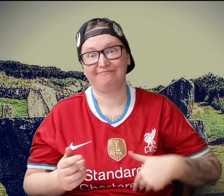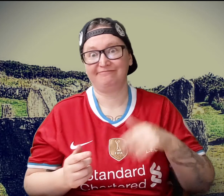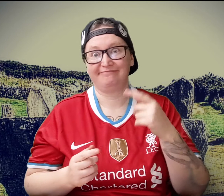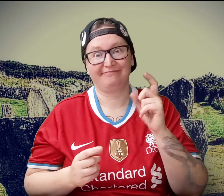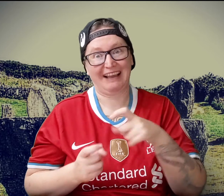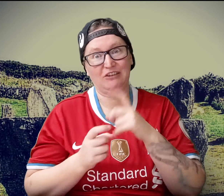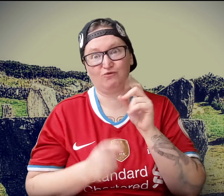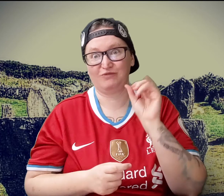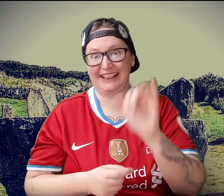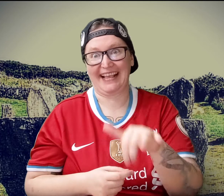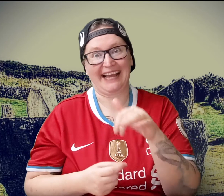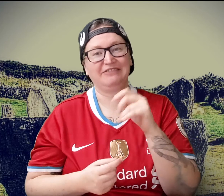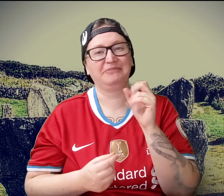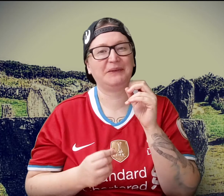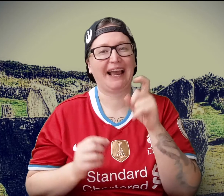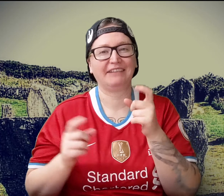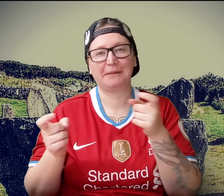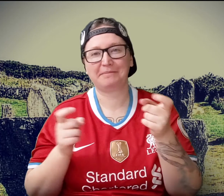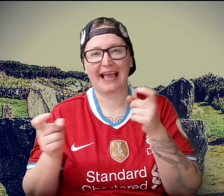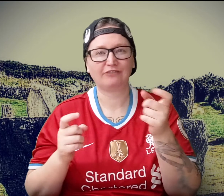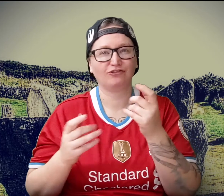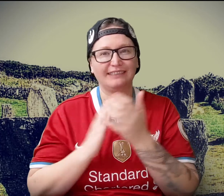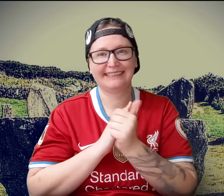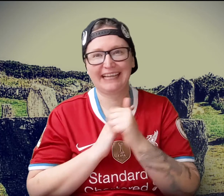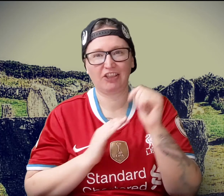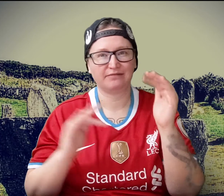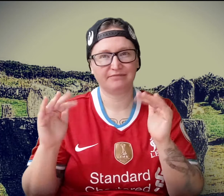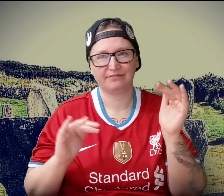want but that's the vampire's instinct they have to follow that so again you have to really manage